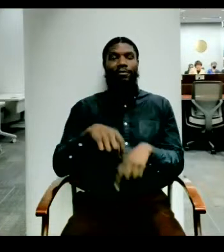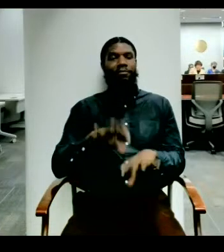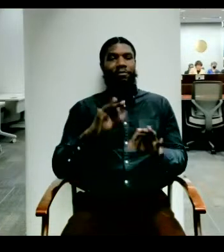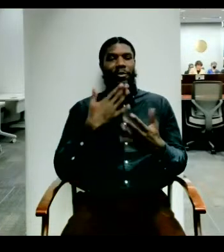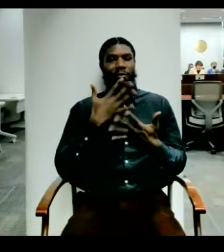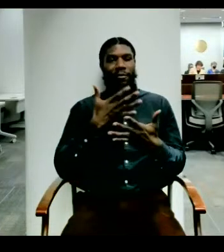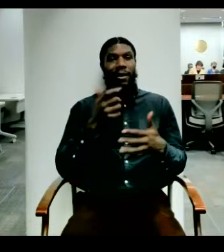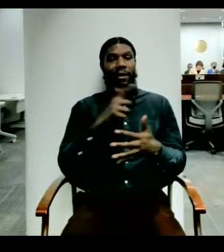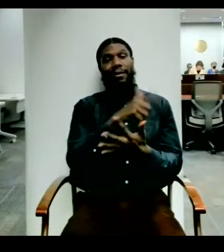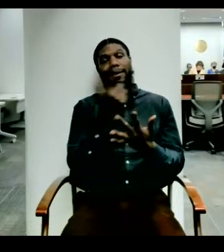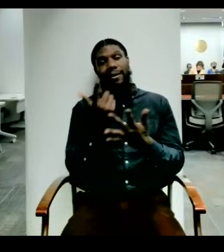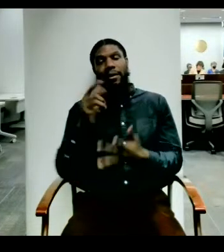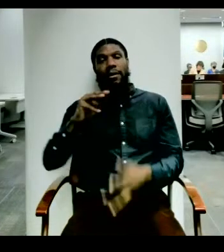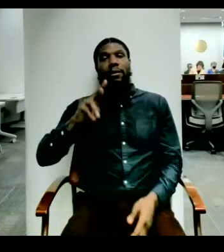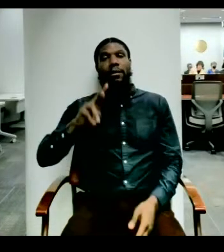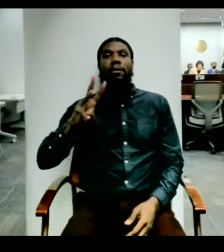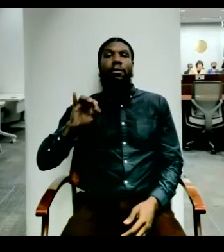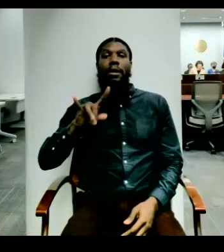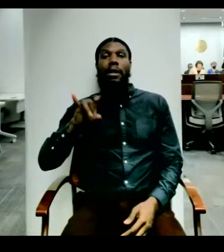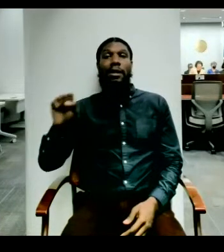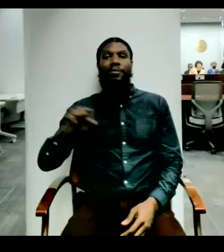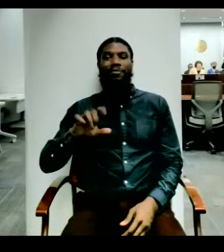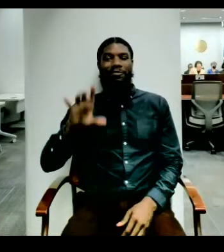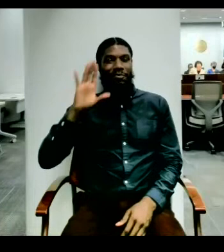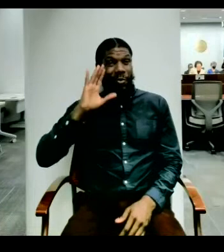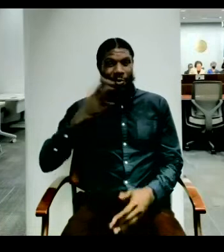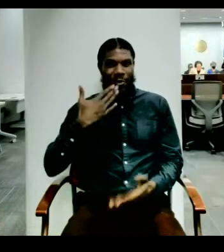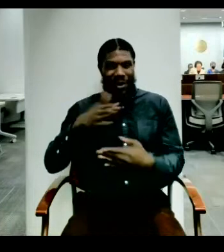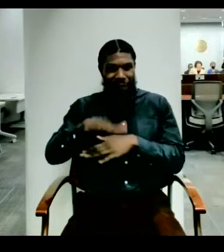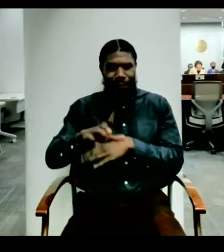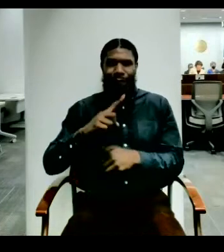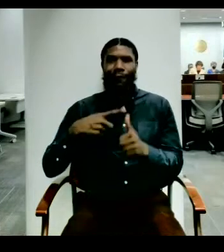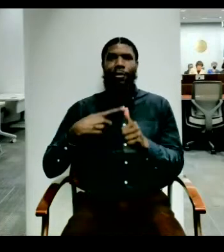Good afternoon. First I truly want to,